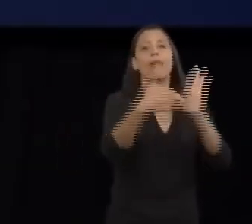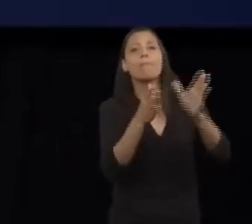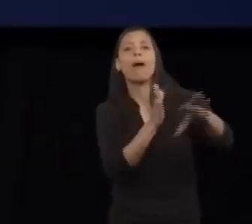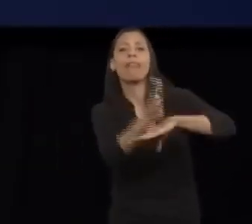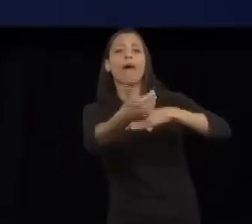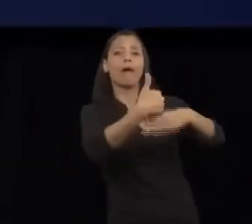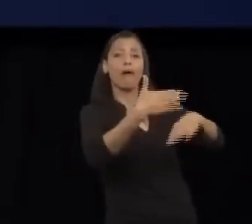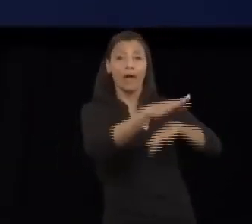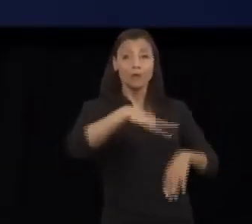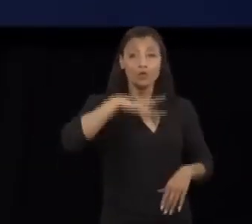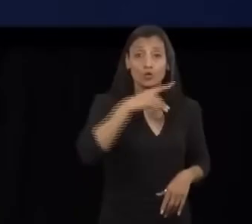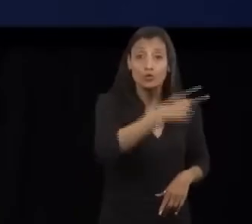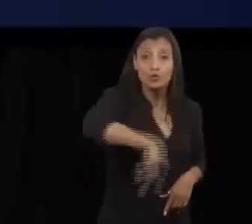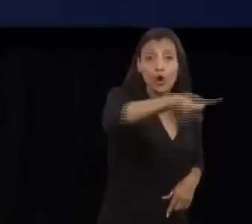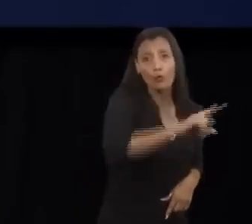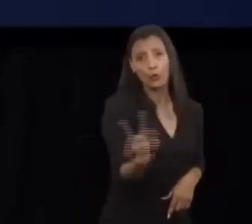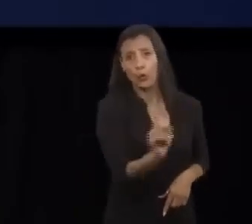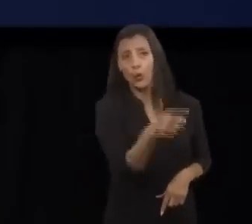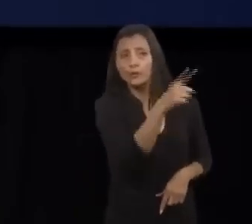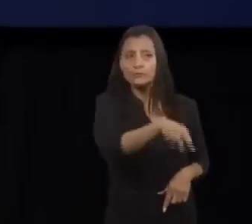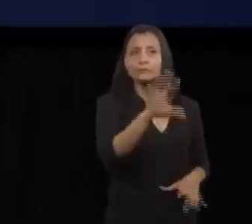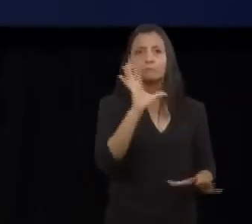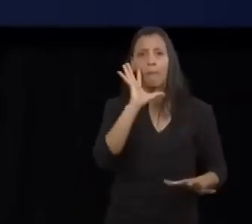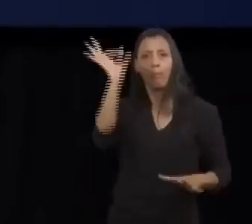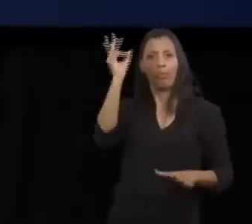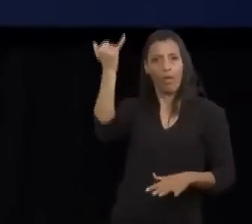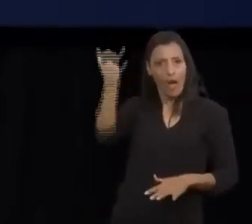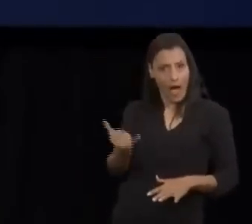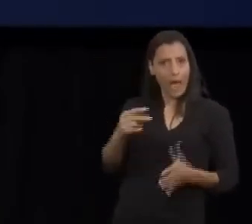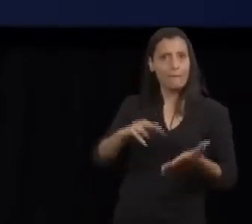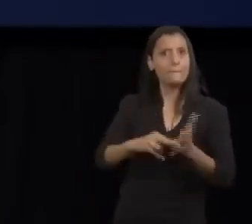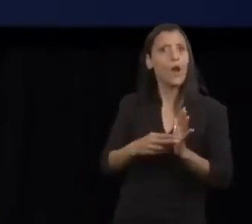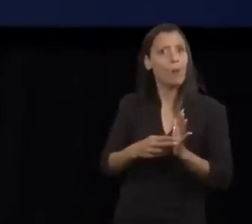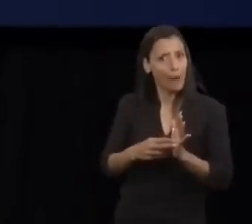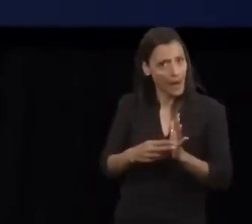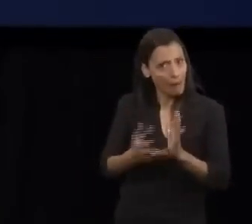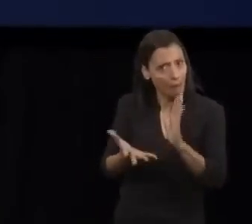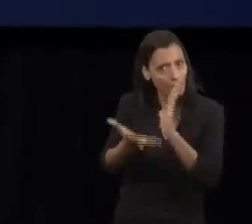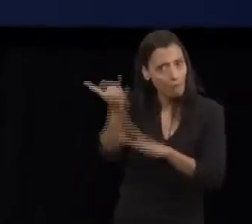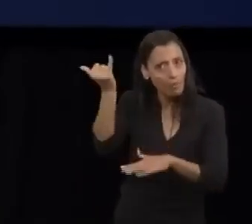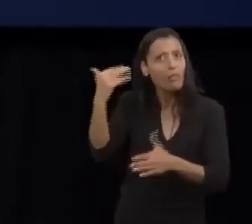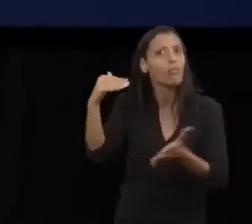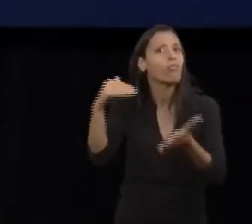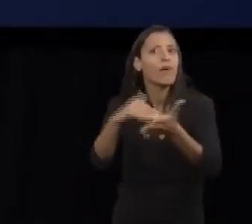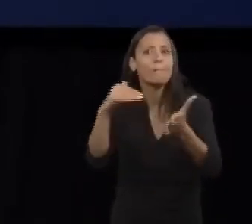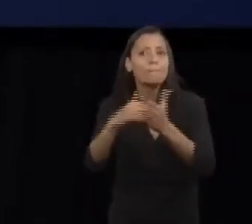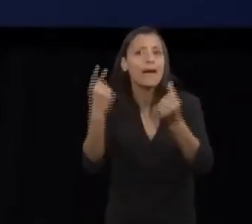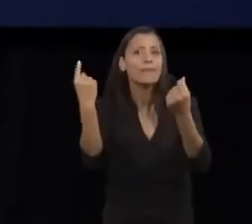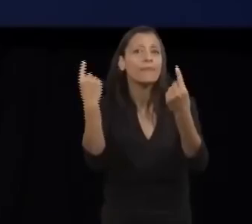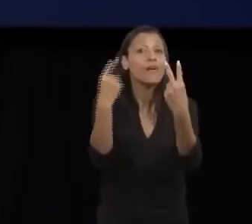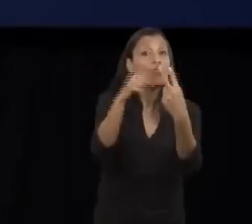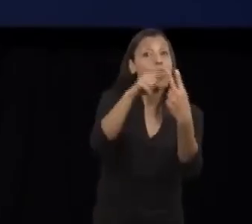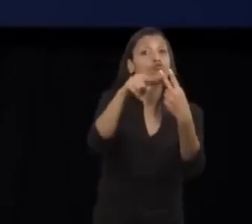that is, they were seeing a problem that depended on all the parameters that were exogenous.